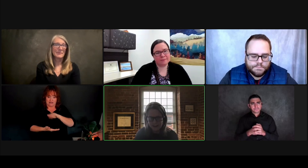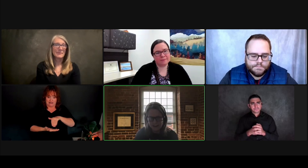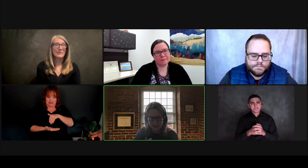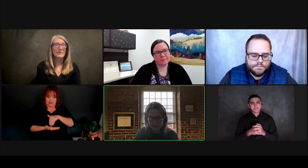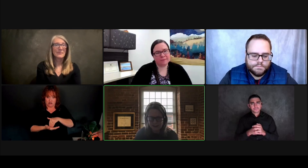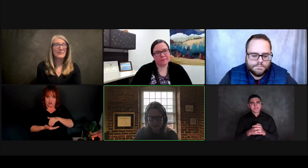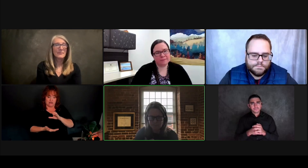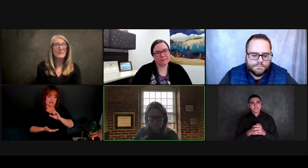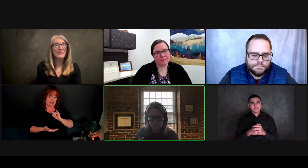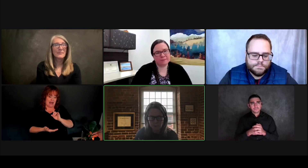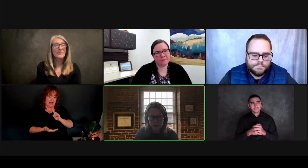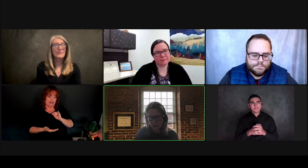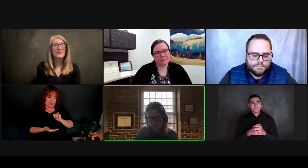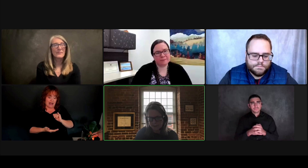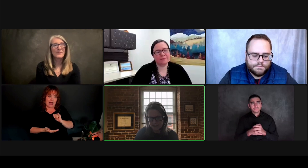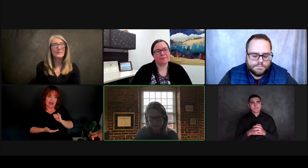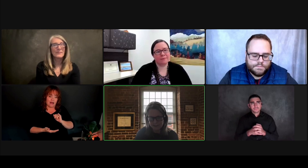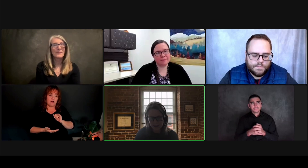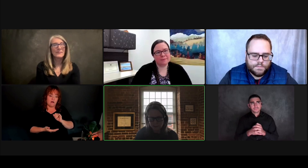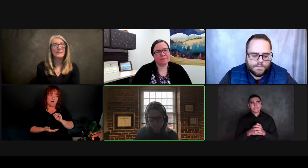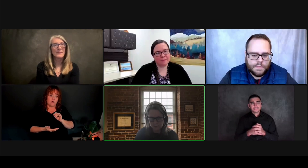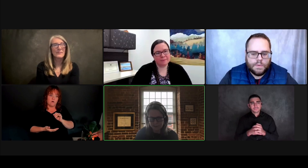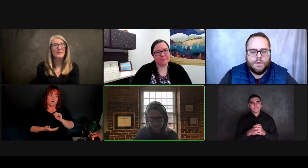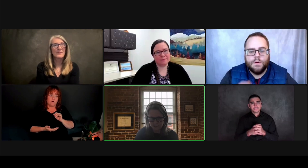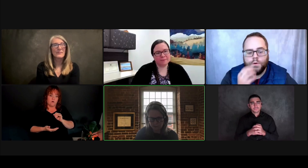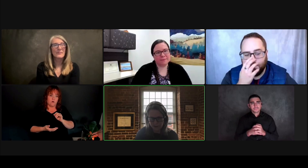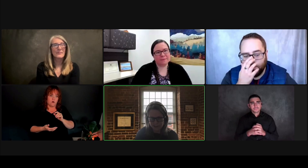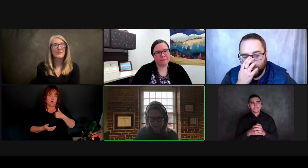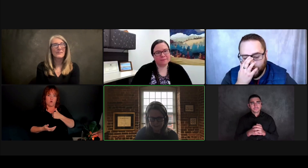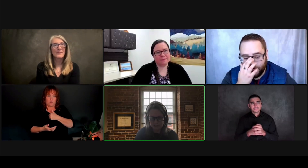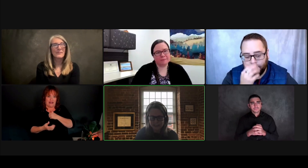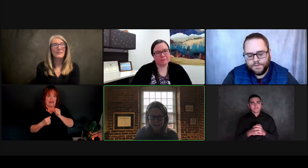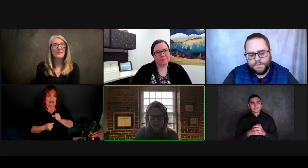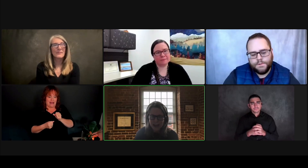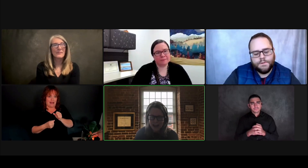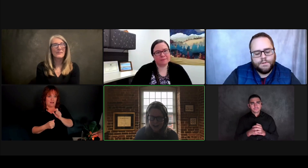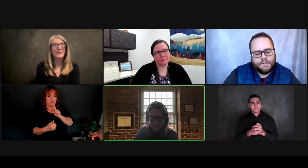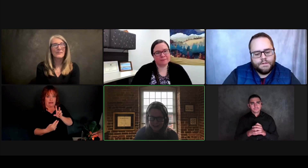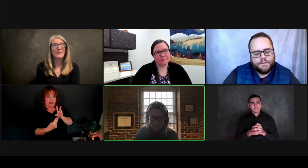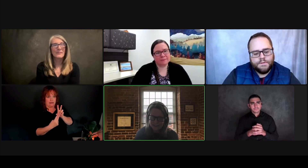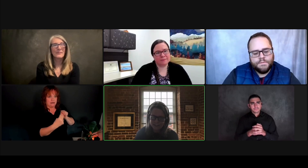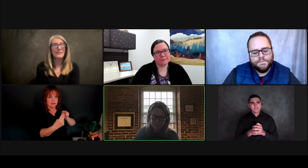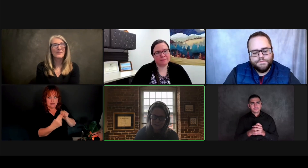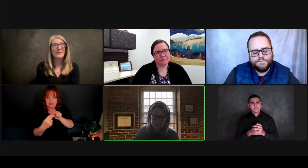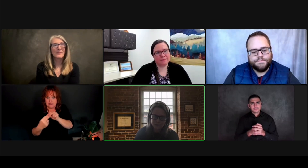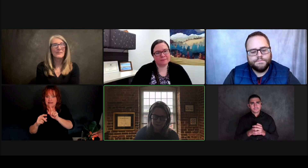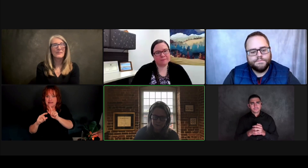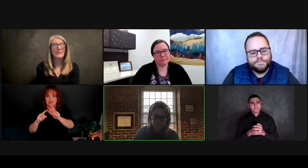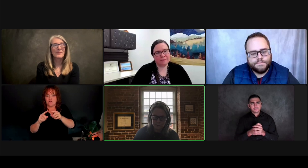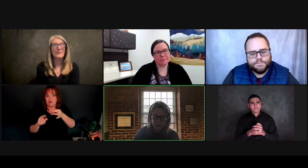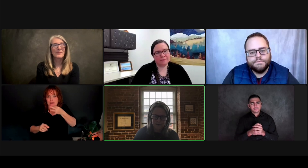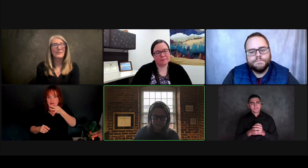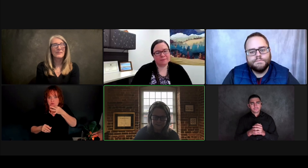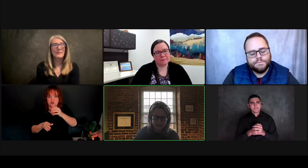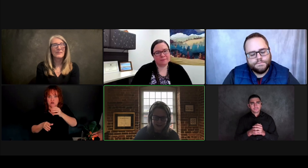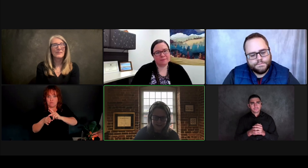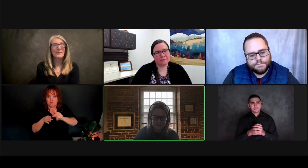can bring on these experts, these professionals. And the individual schools around the state